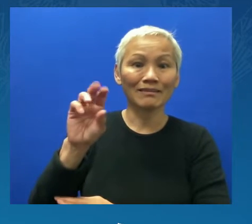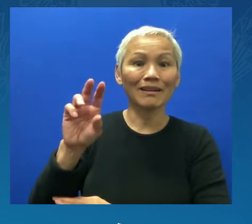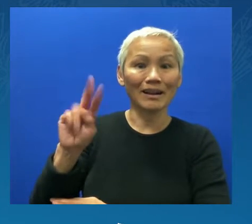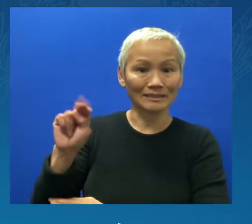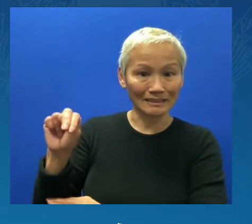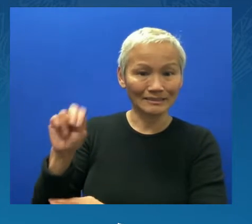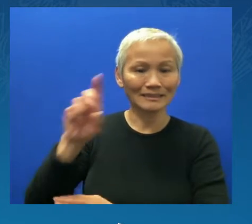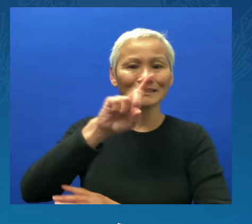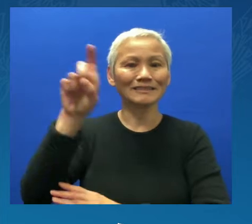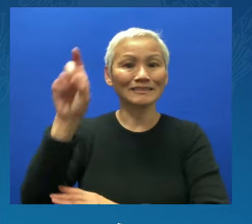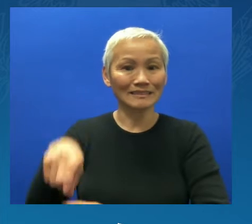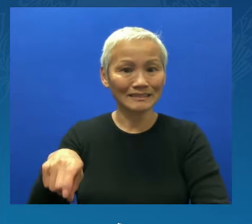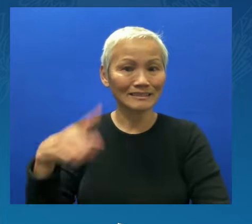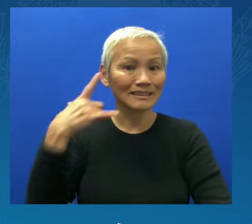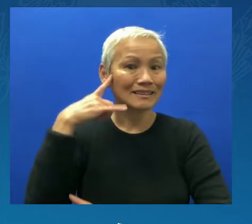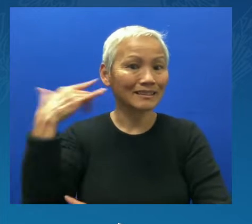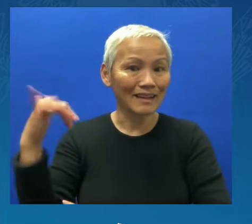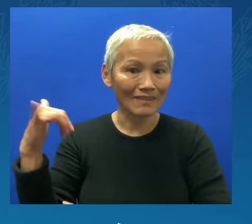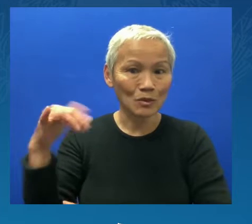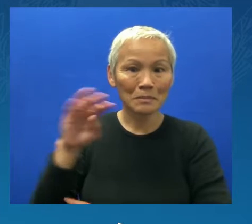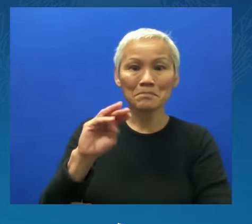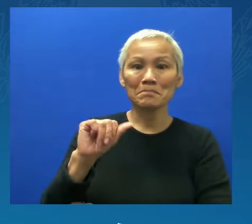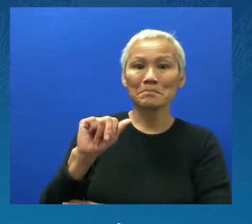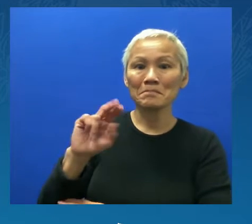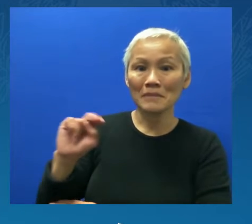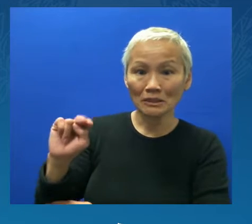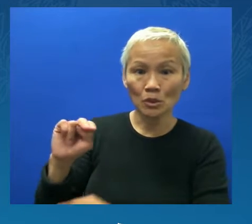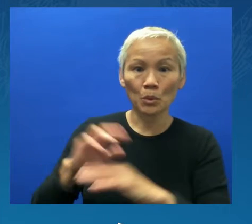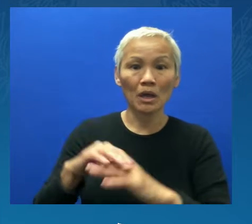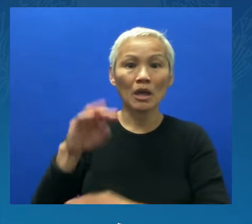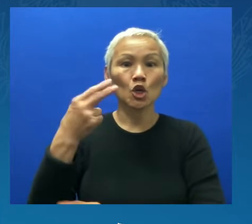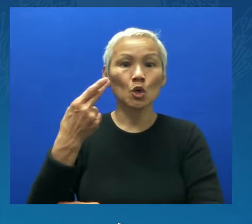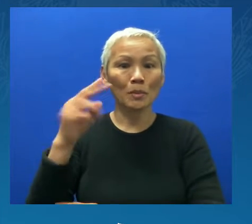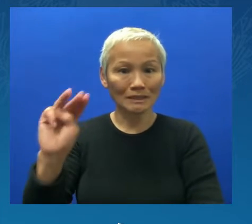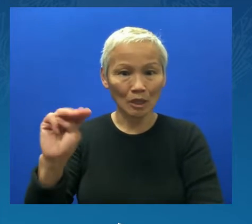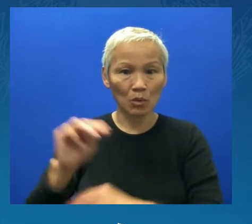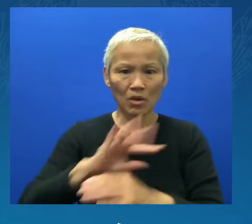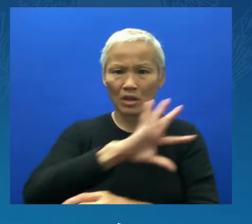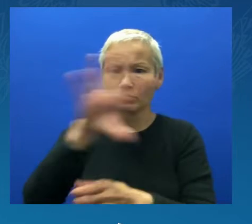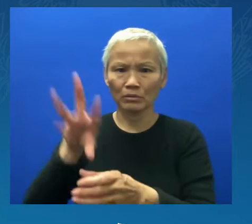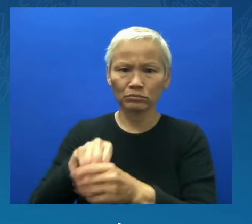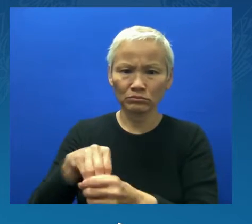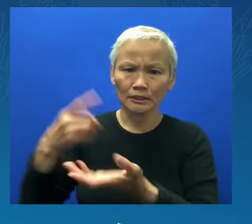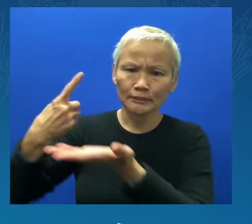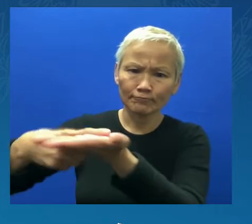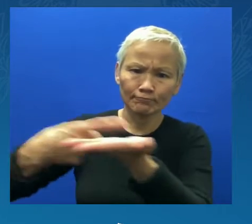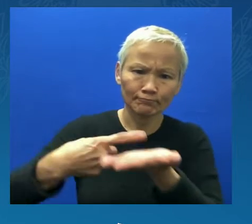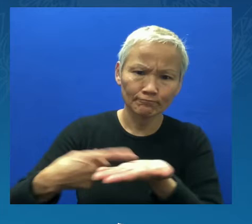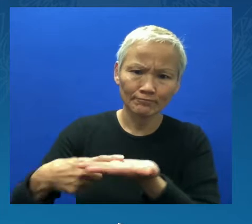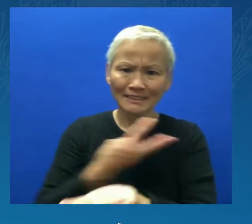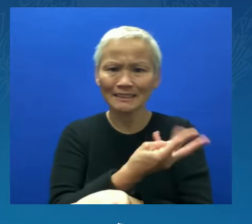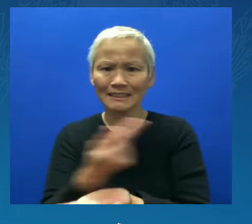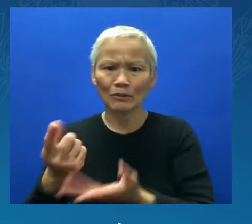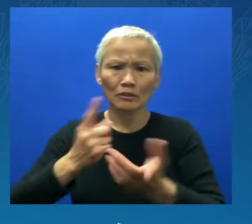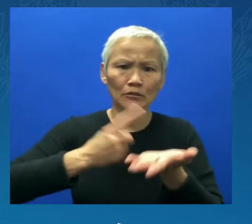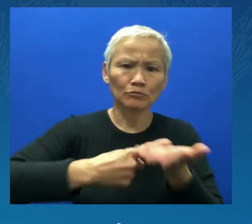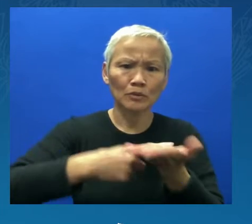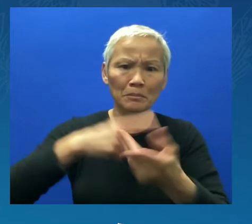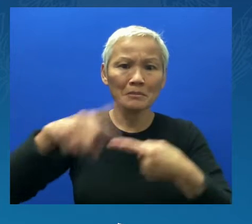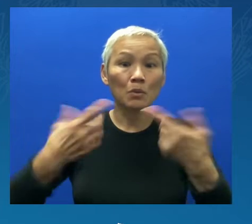and now to New Mexico to participate in conversations about reproductive rights. Please welcome my friend